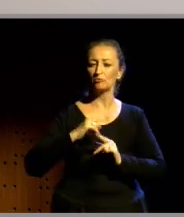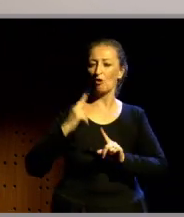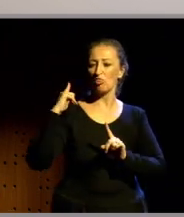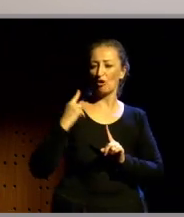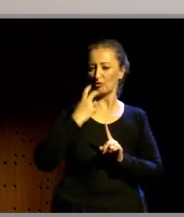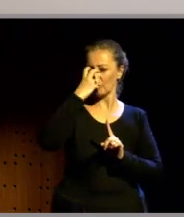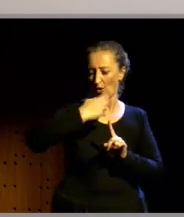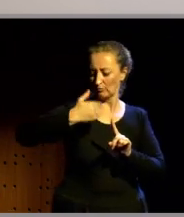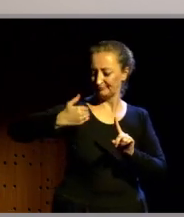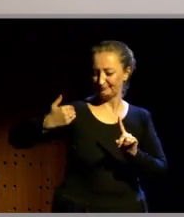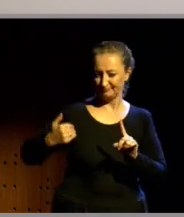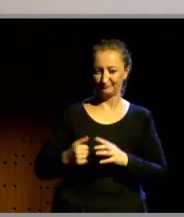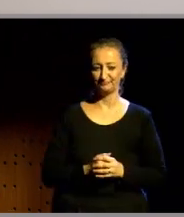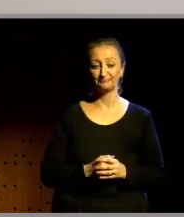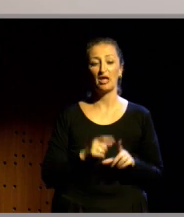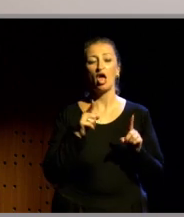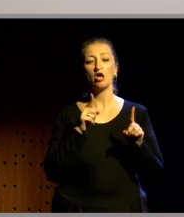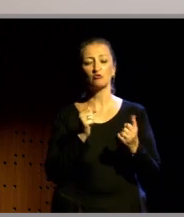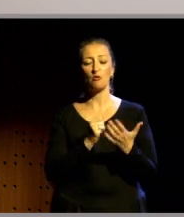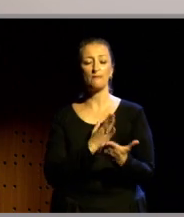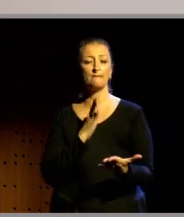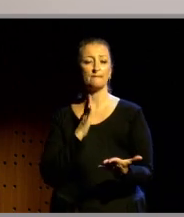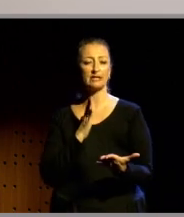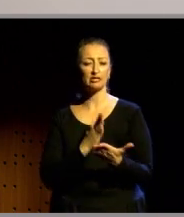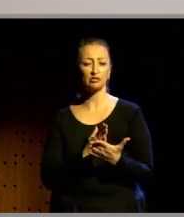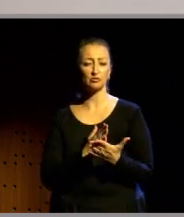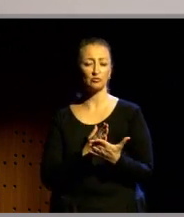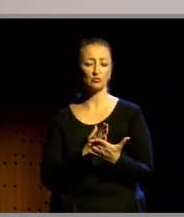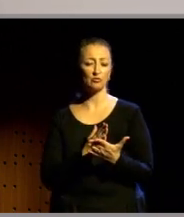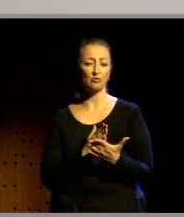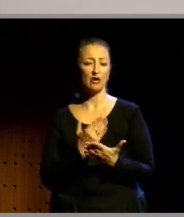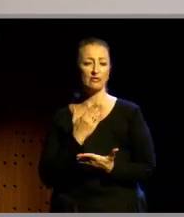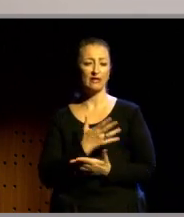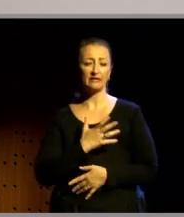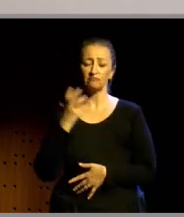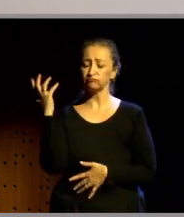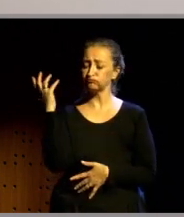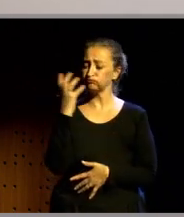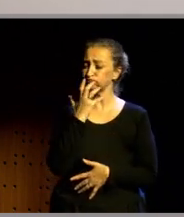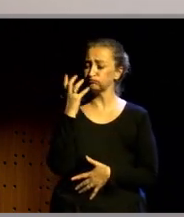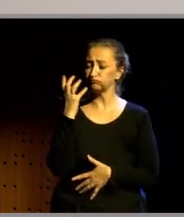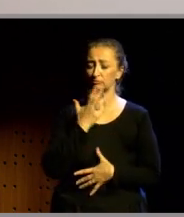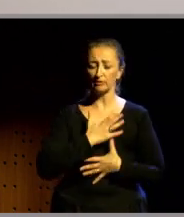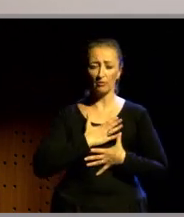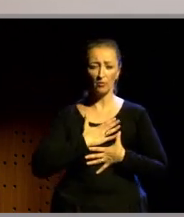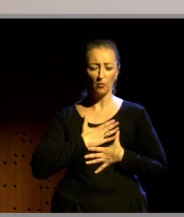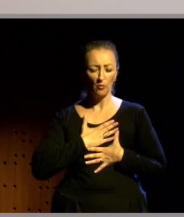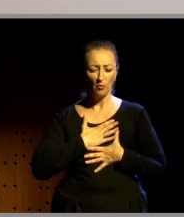You're making sure that the incredible gift that you continue to